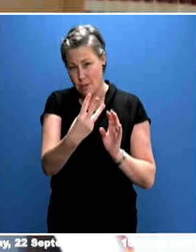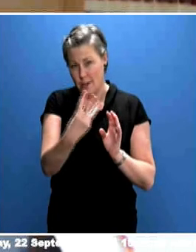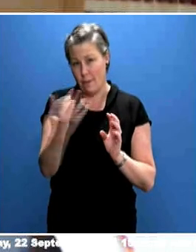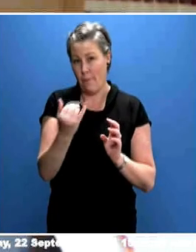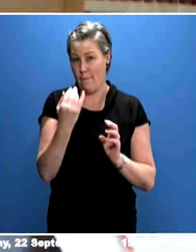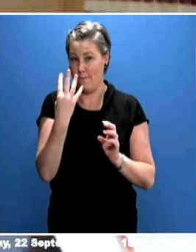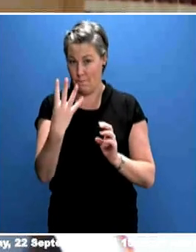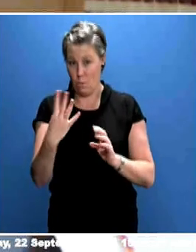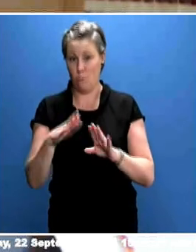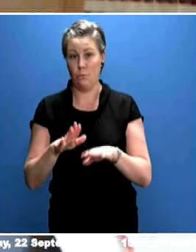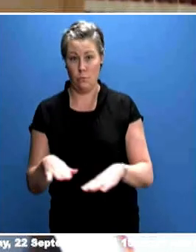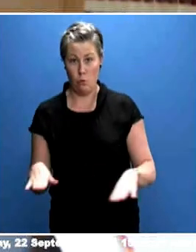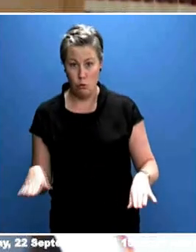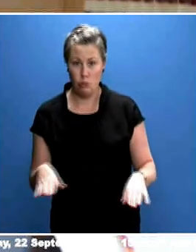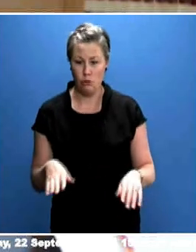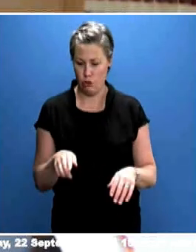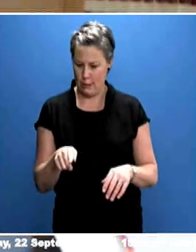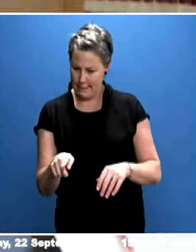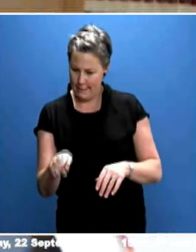designed an individualised program.